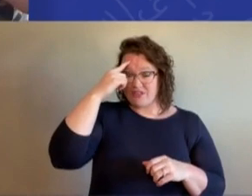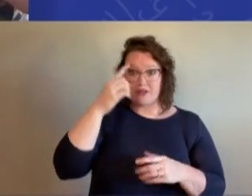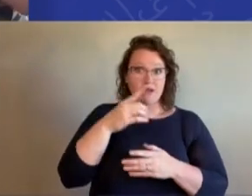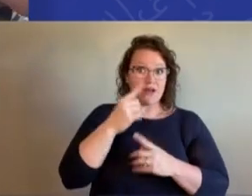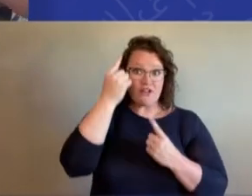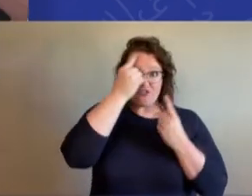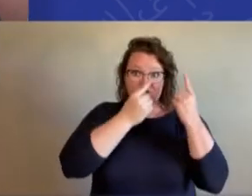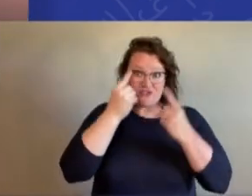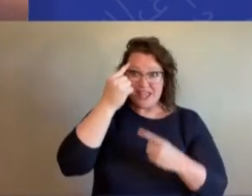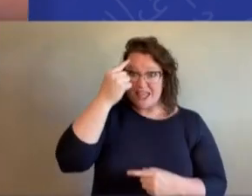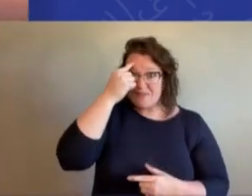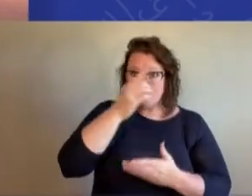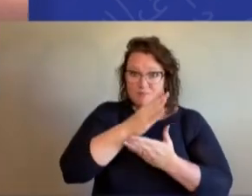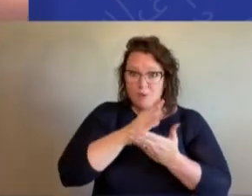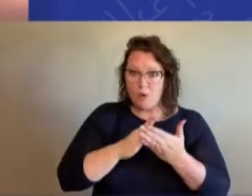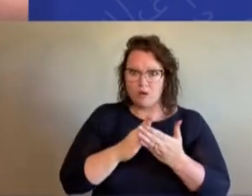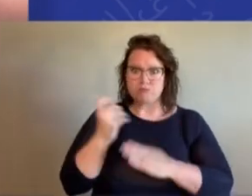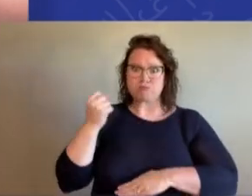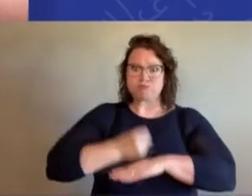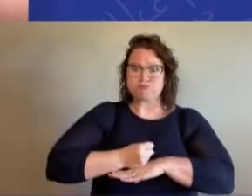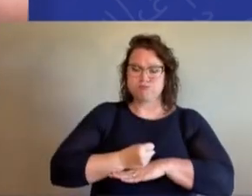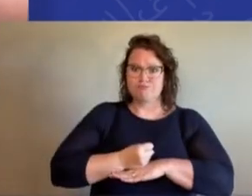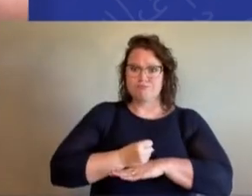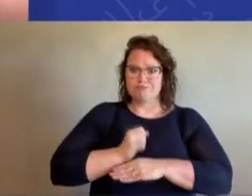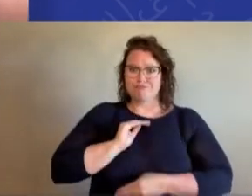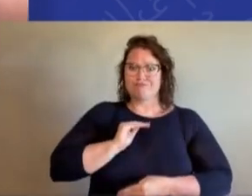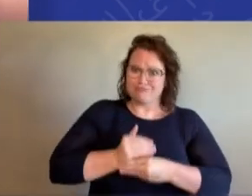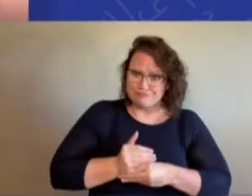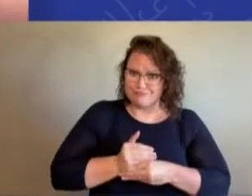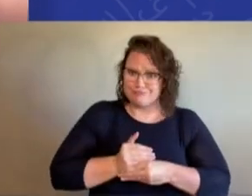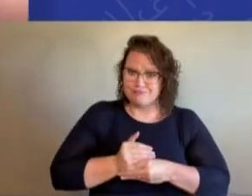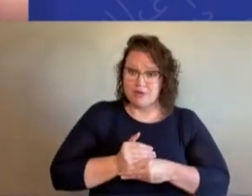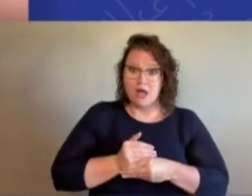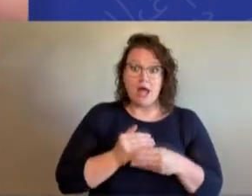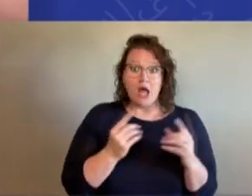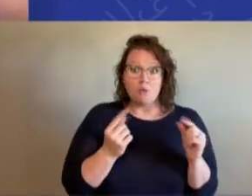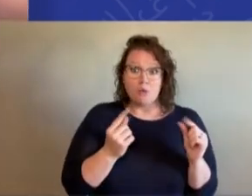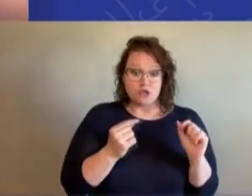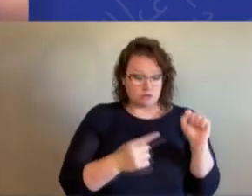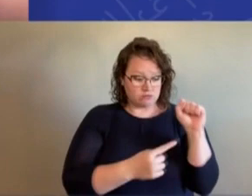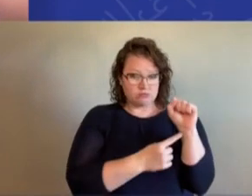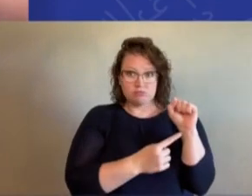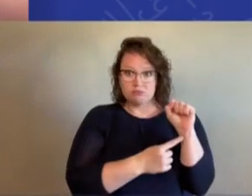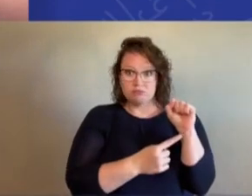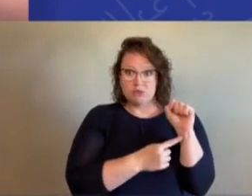detector. When the alarm goes off, we flip our lid and are thinking brain